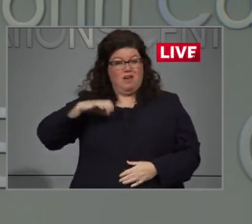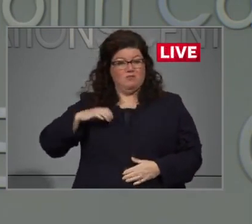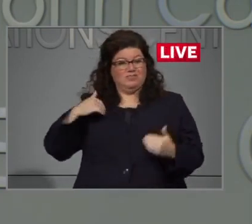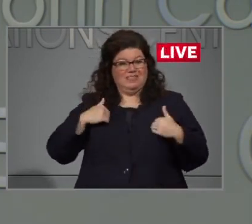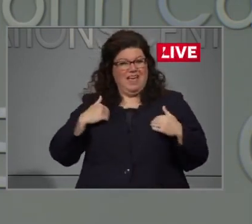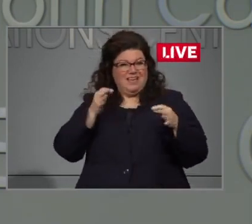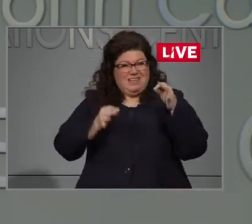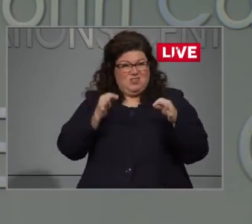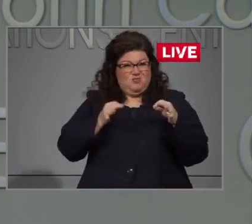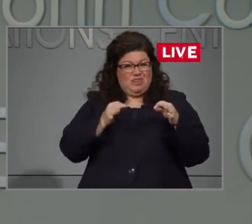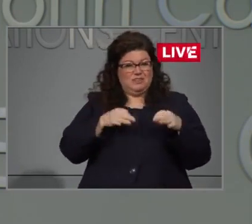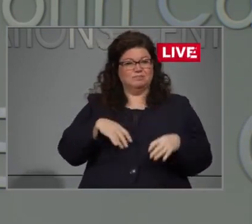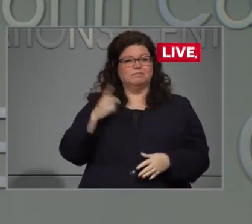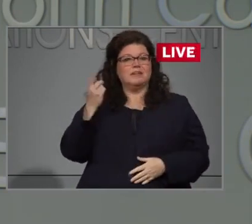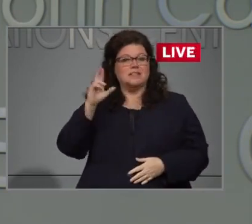TESTIFYING BEFORE CONGRESS YESTERDAY.